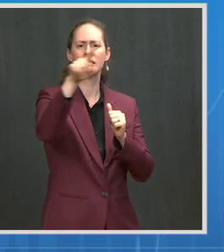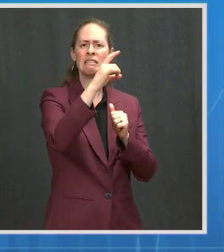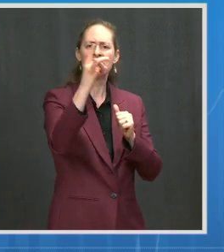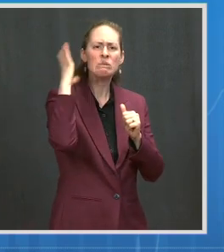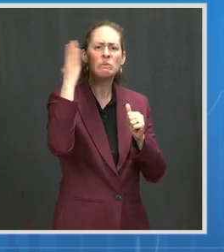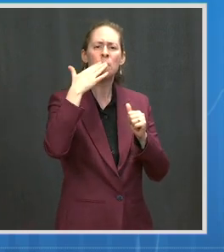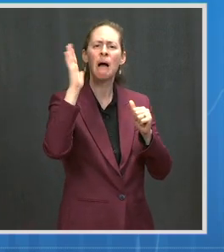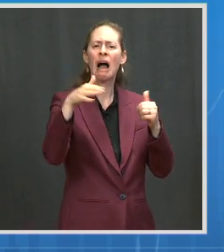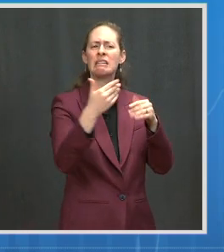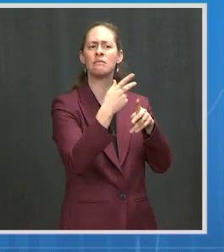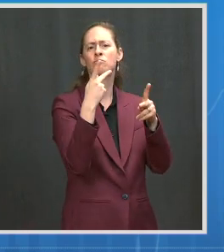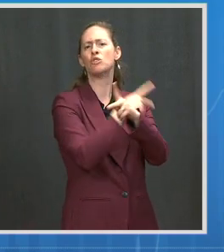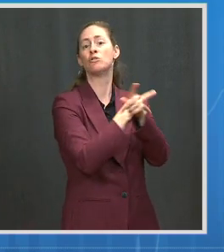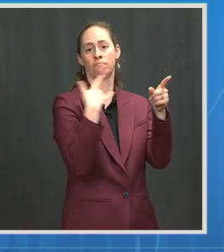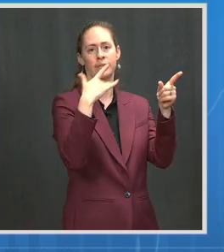have been administered to people of color.